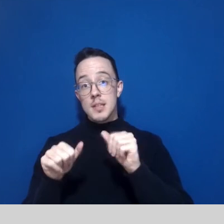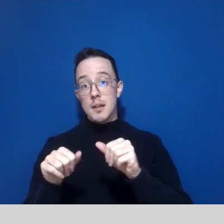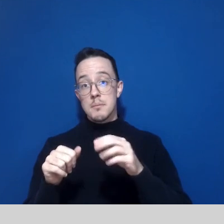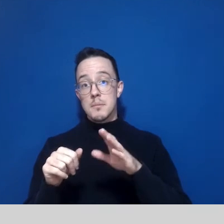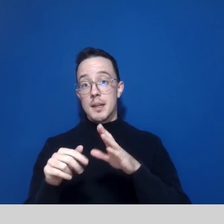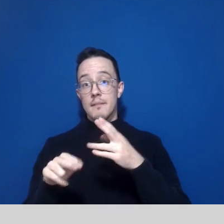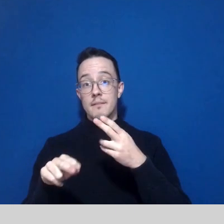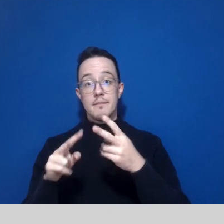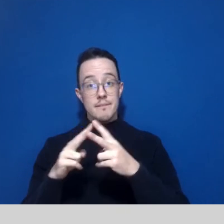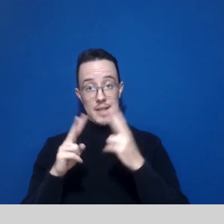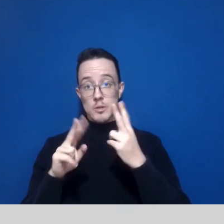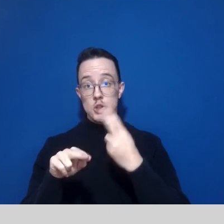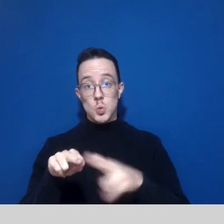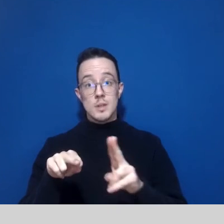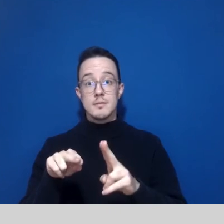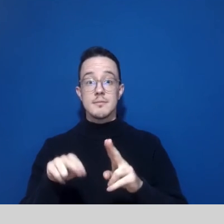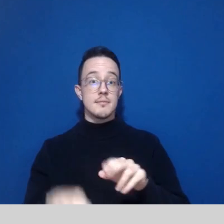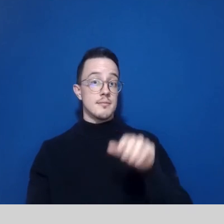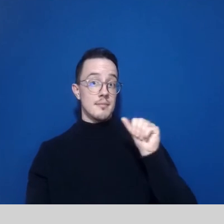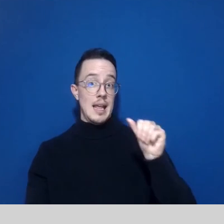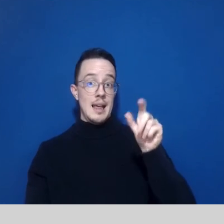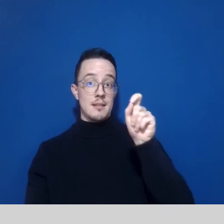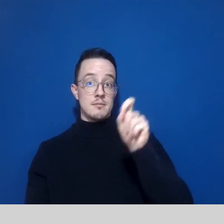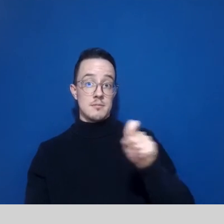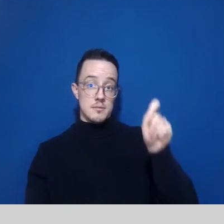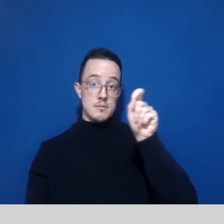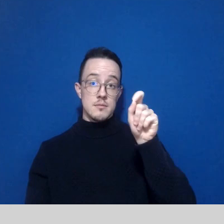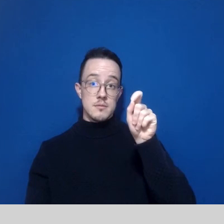The names of the cities, they can be really short.